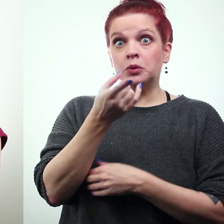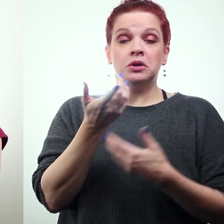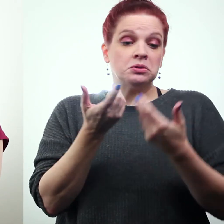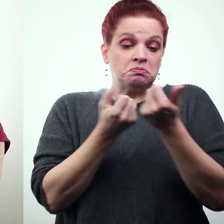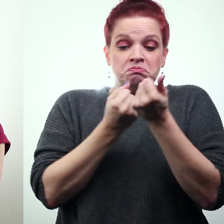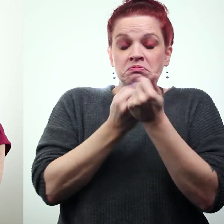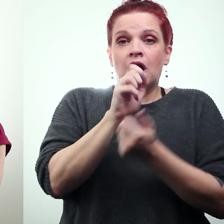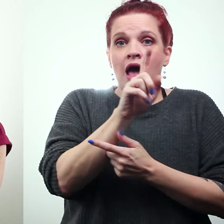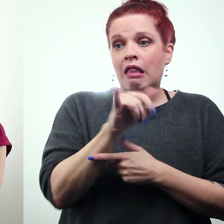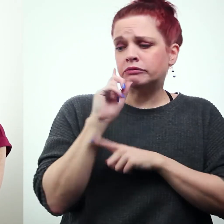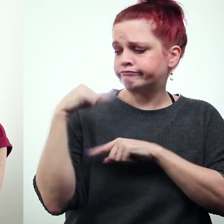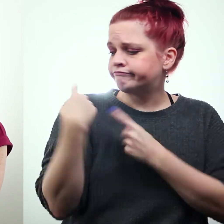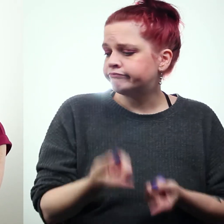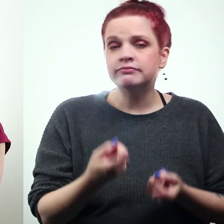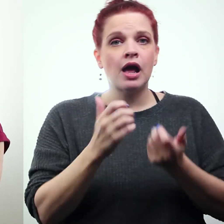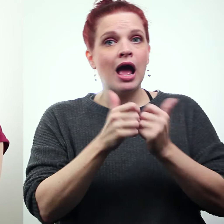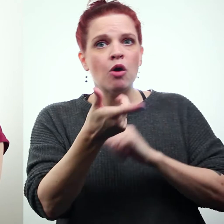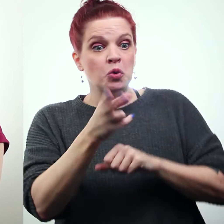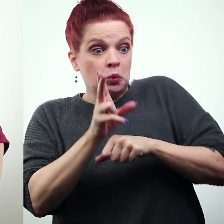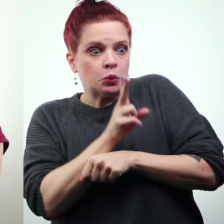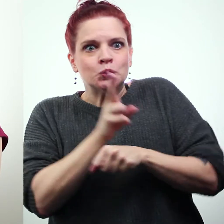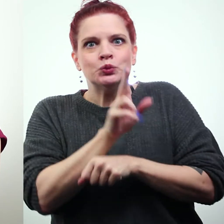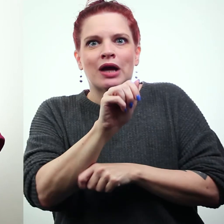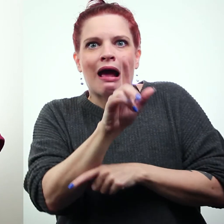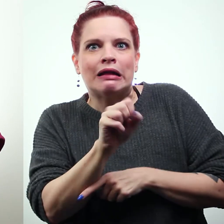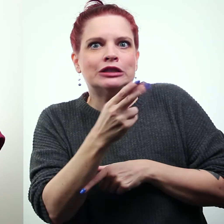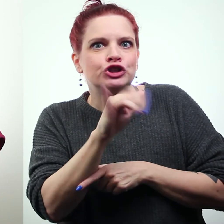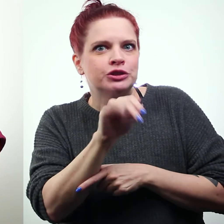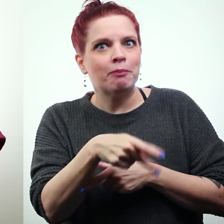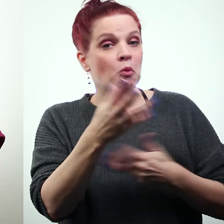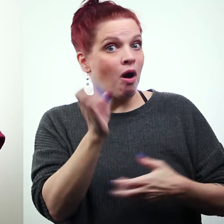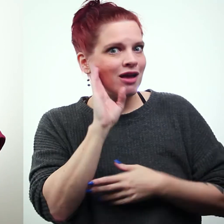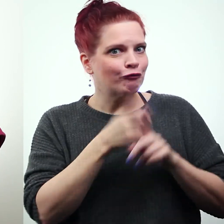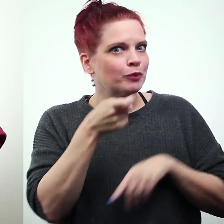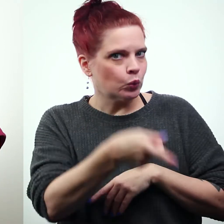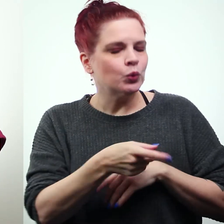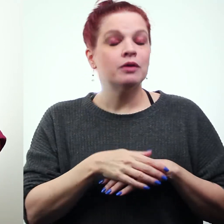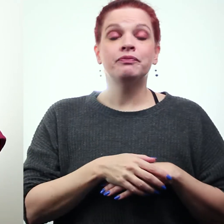If you've been ally-ing for a little while, what are some ways that are useful to you? We're looking forward to hearing from you.